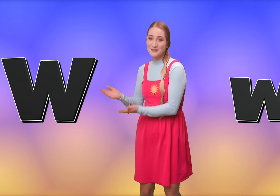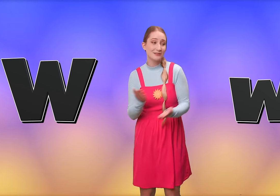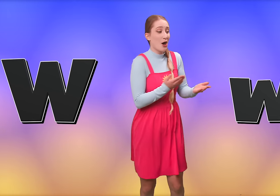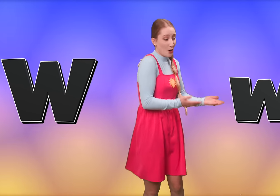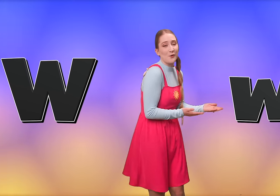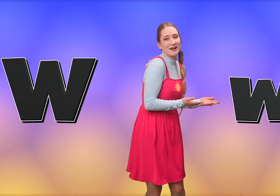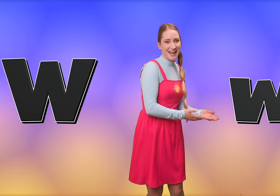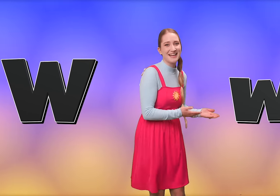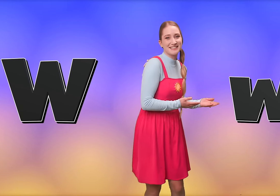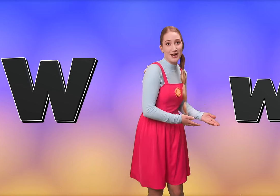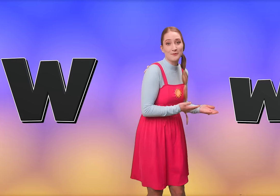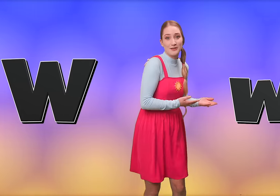Will you lose W?